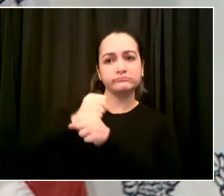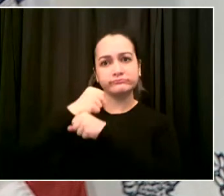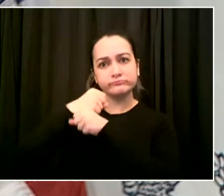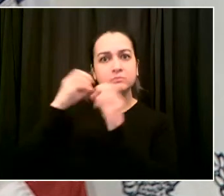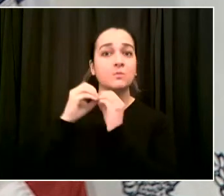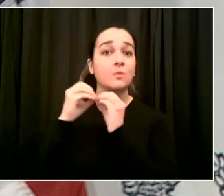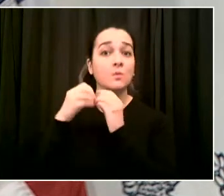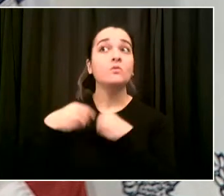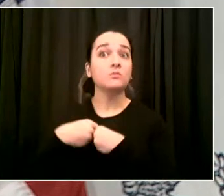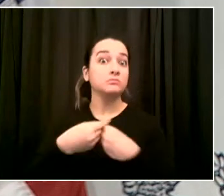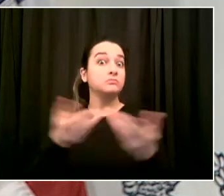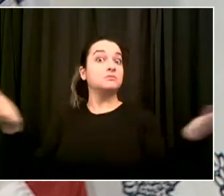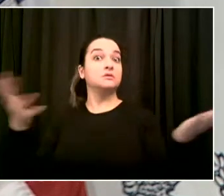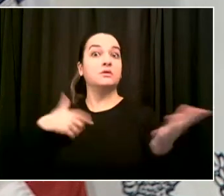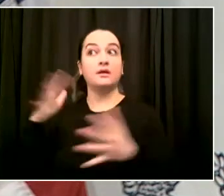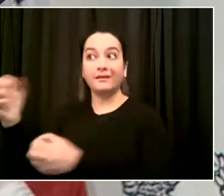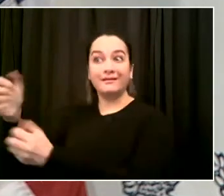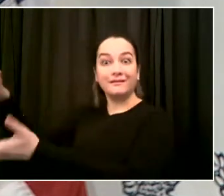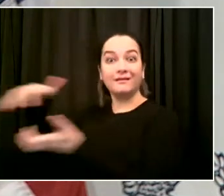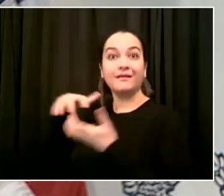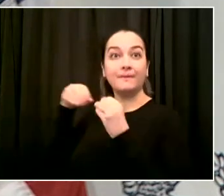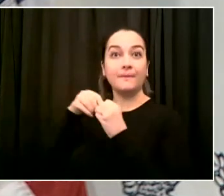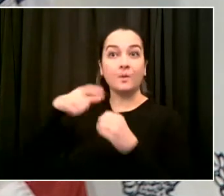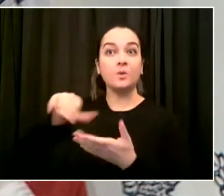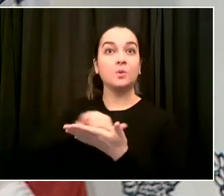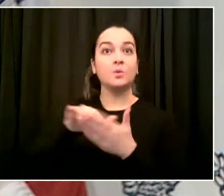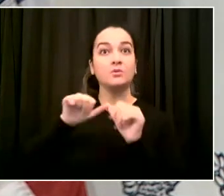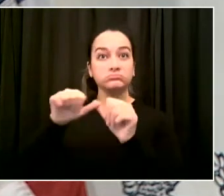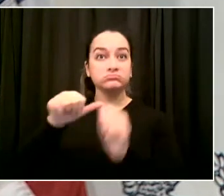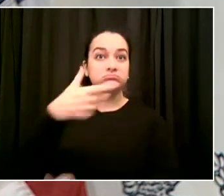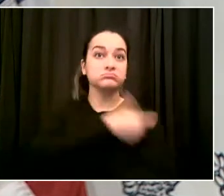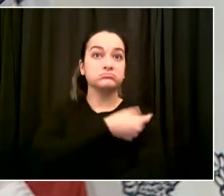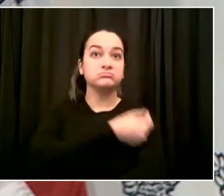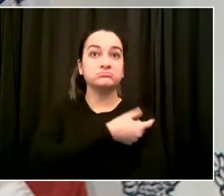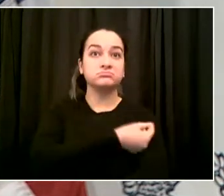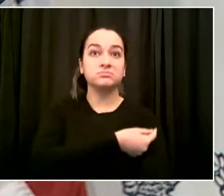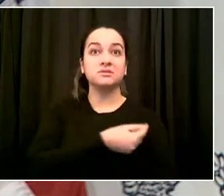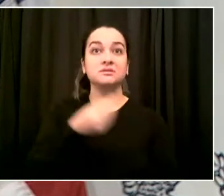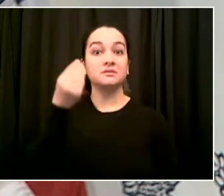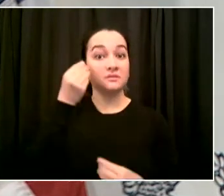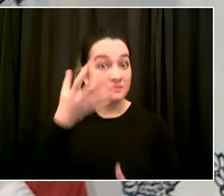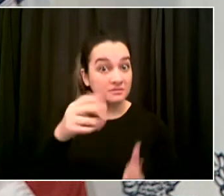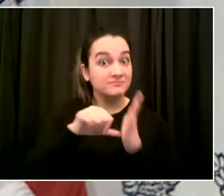MORE VACCINE COMING, HUGE DIFFERENCE MAKER REALITY WHEN